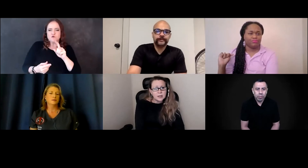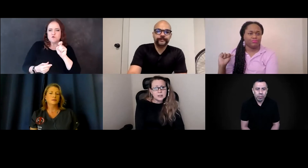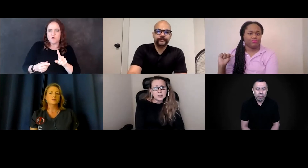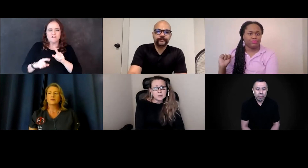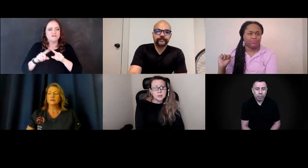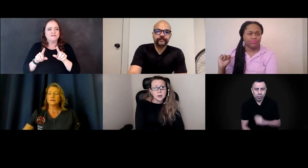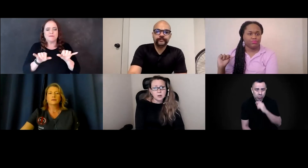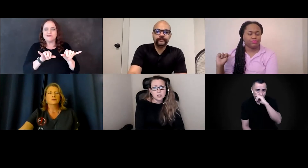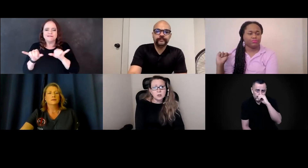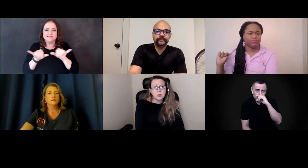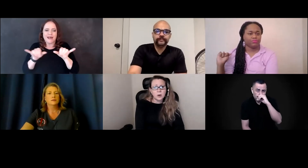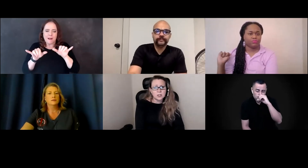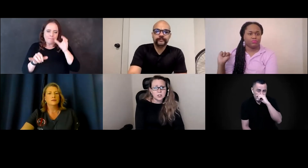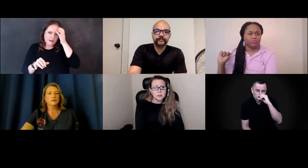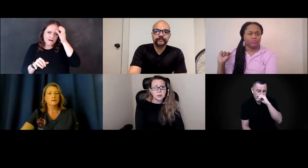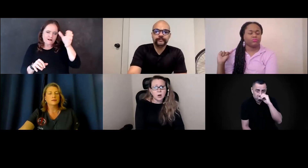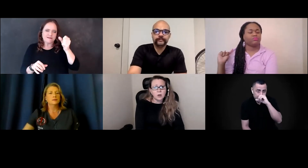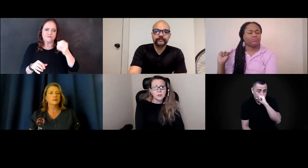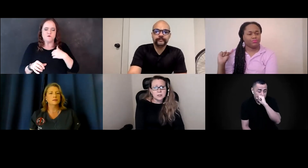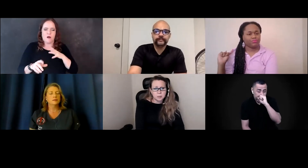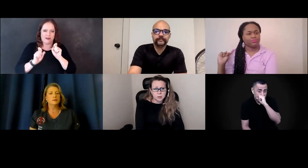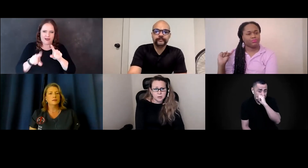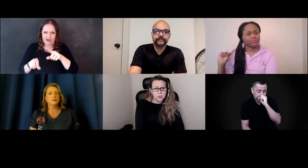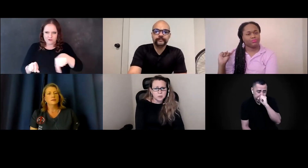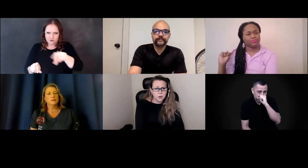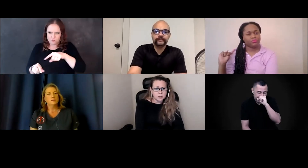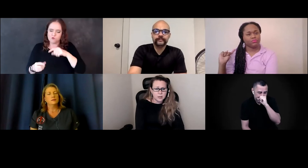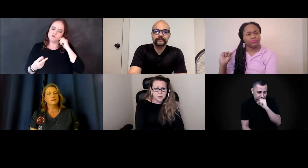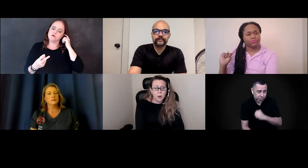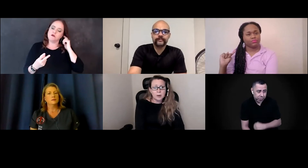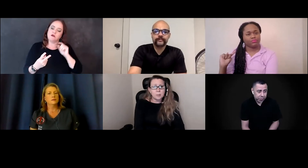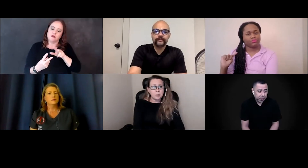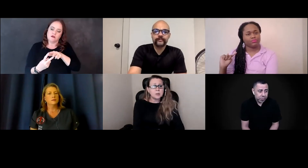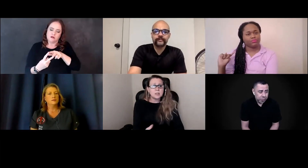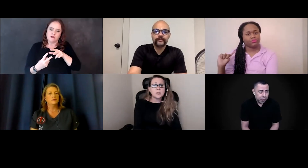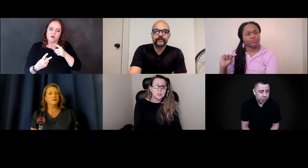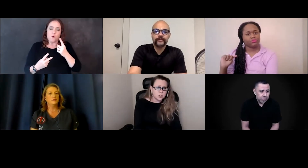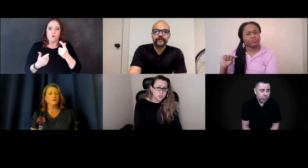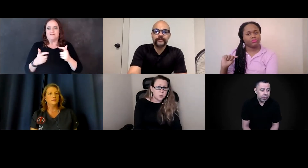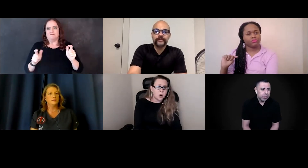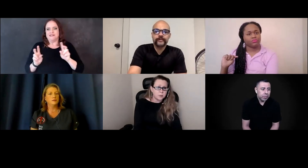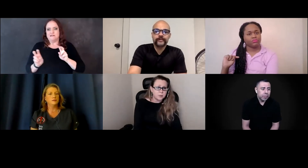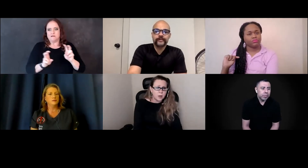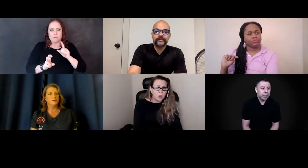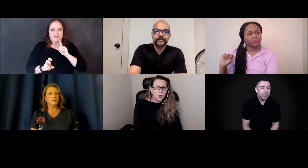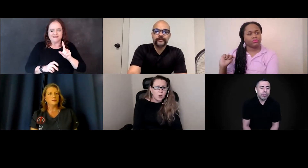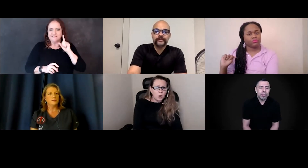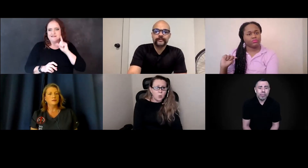It seems that there are two questions that are awfully similar in terms of concepts. I'll pose these questions to you all.